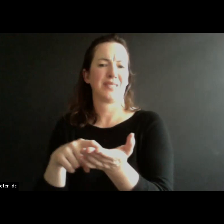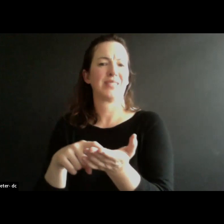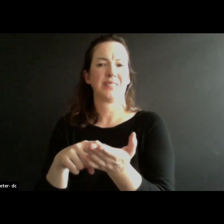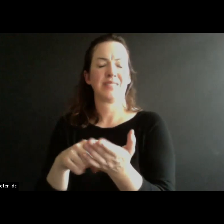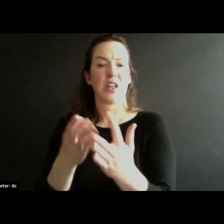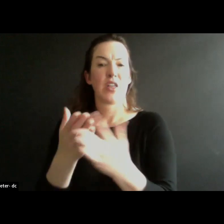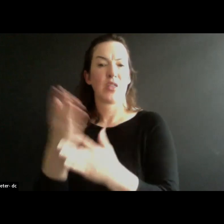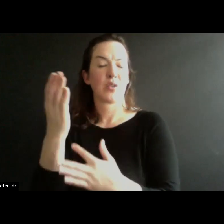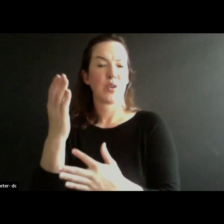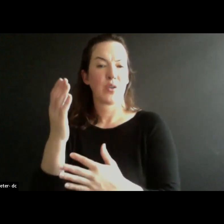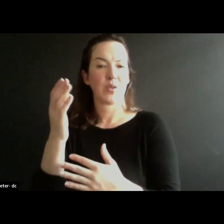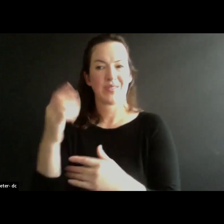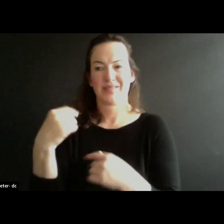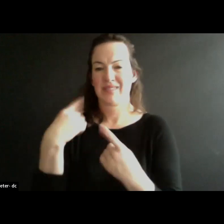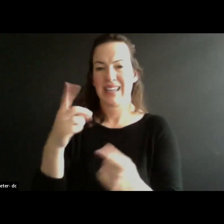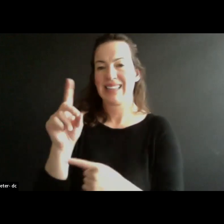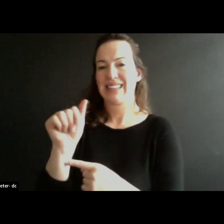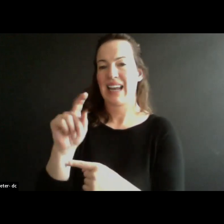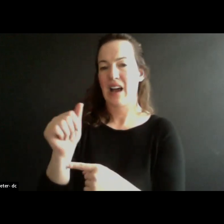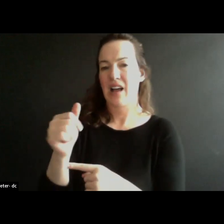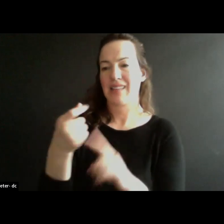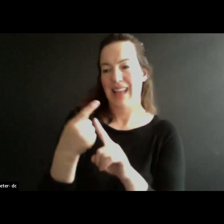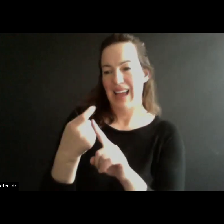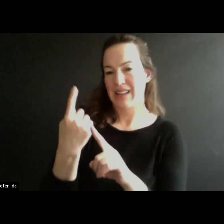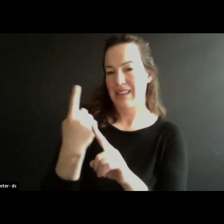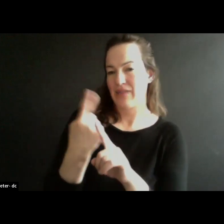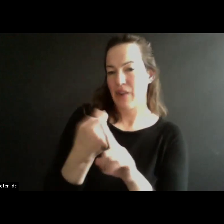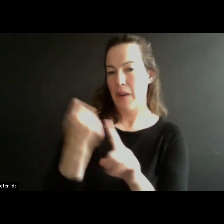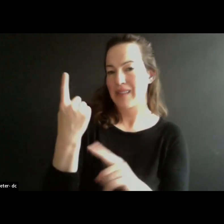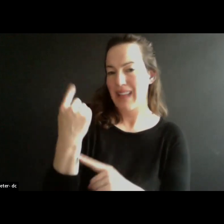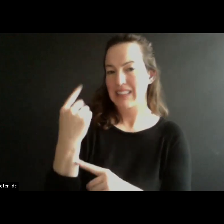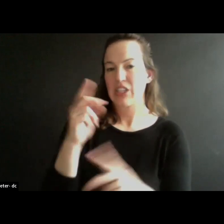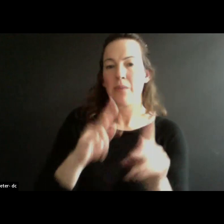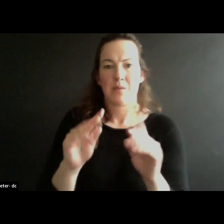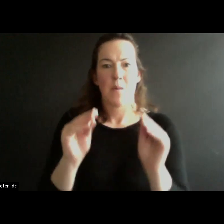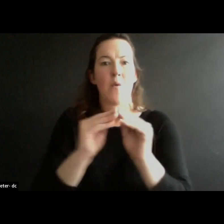latest data from master, we're noticing that people are more comfortable using different